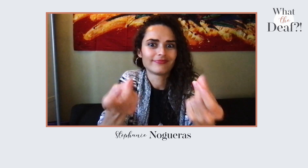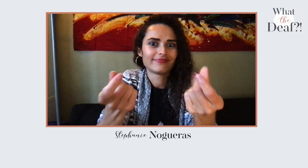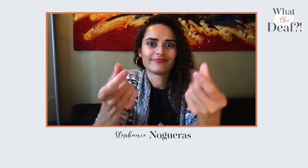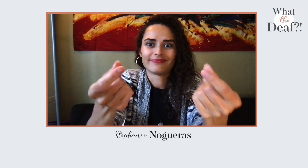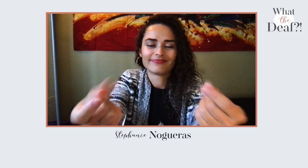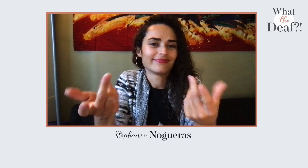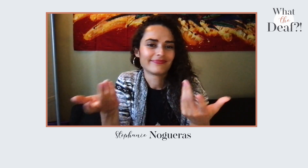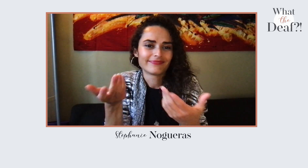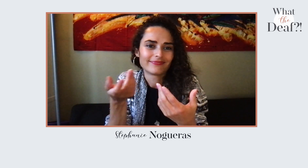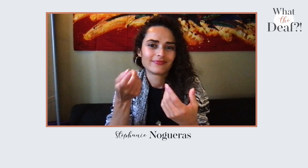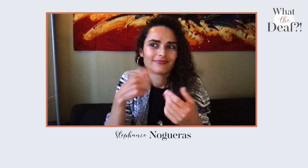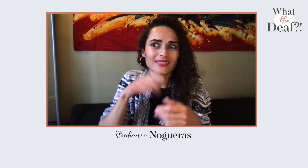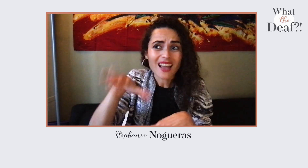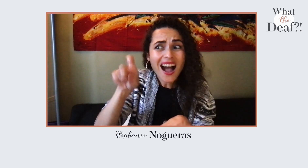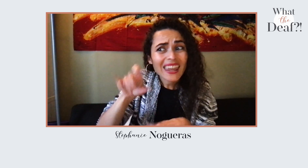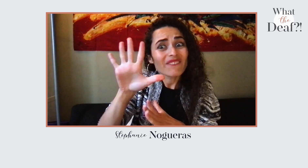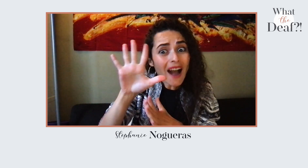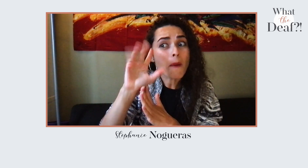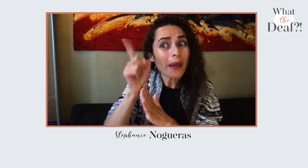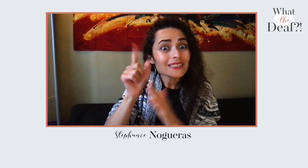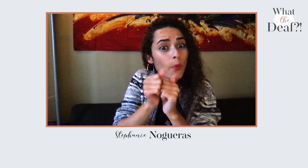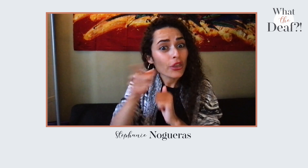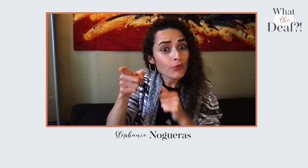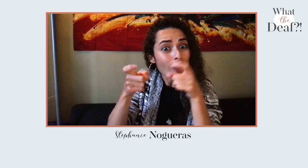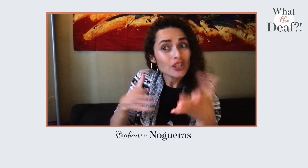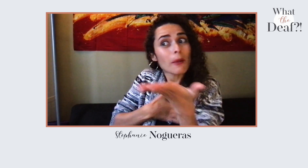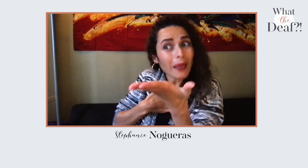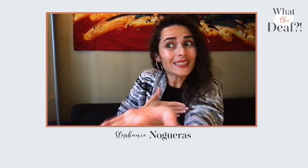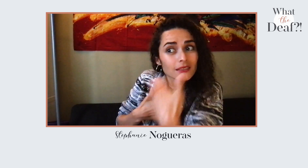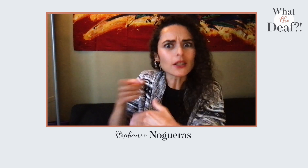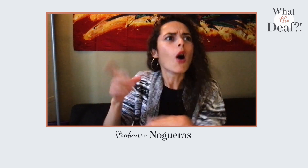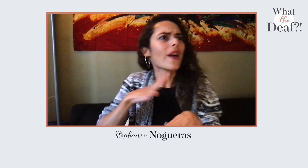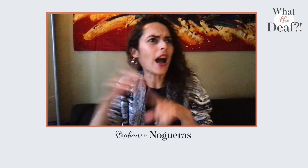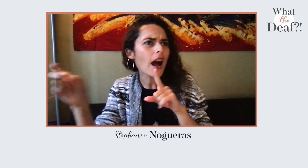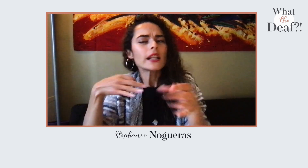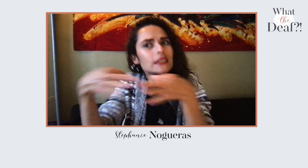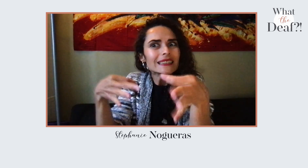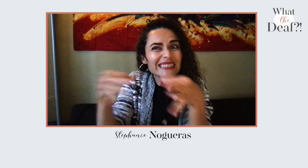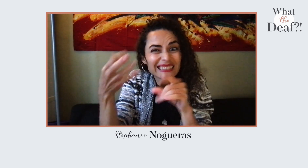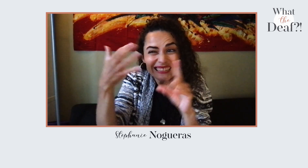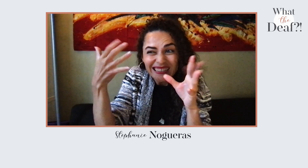Things run so quickly, things are going so fast, and sometimes, I need to ask, "Hey, I need five minutes with the director to talk about this."